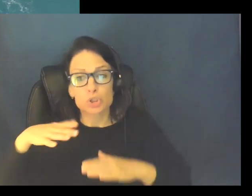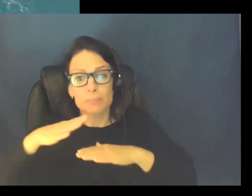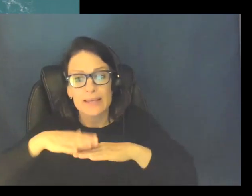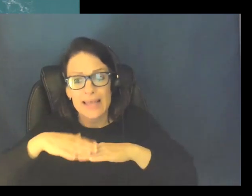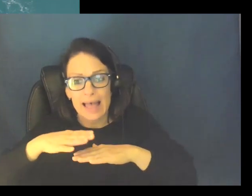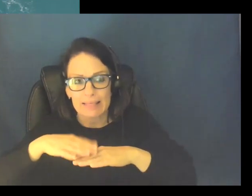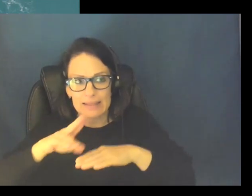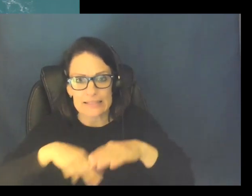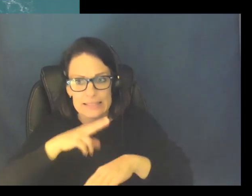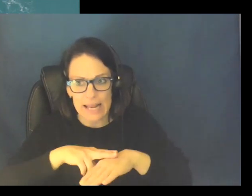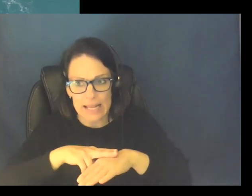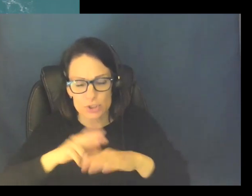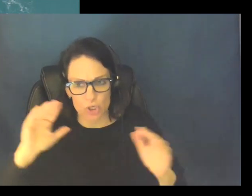I think some form of outreach and education to this big industry is an important thing to undertake. Thank you.